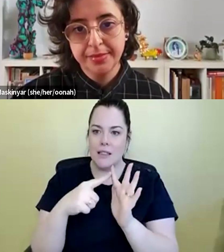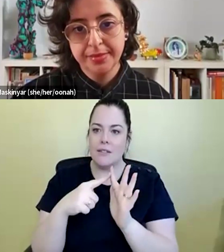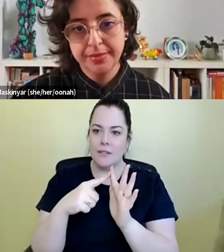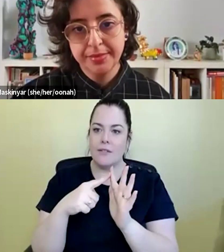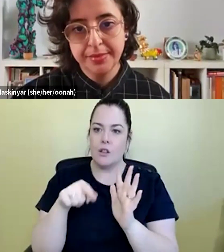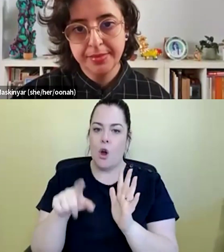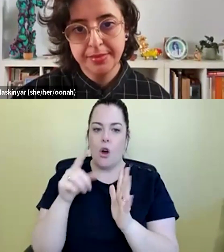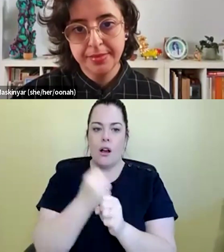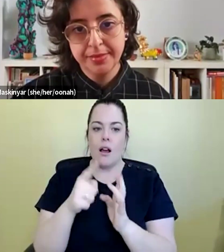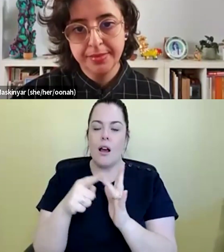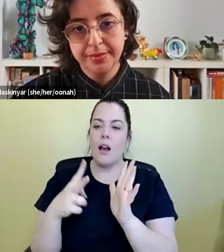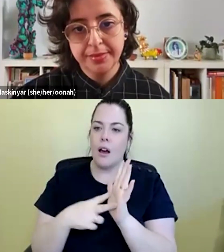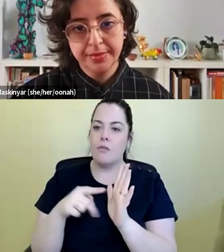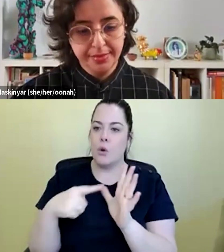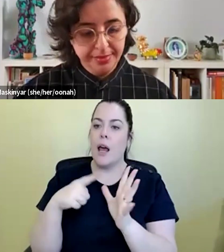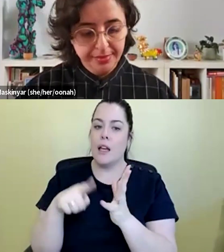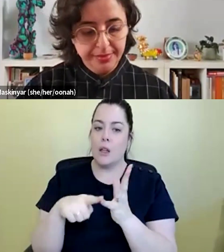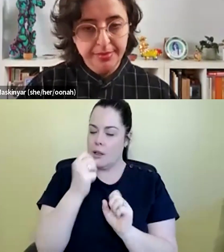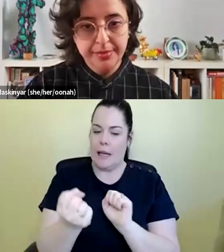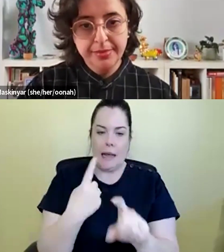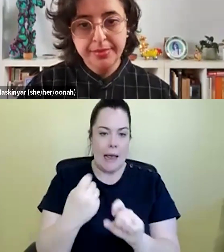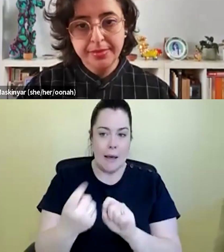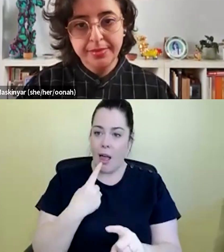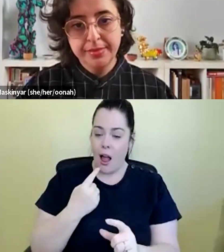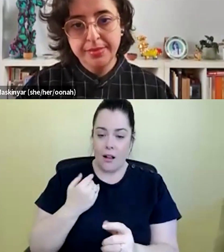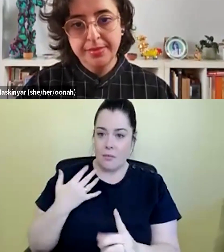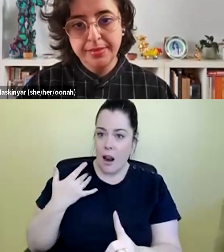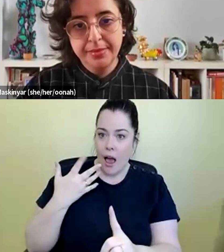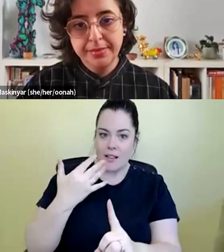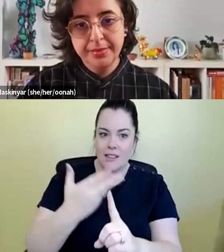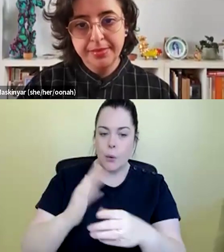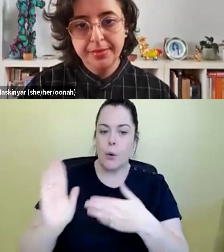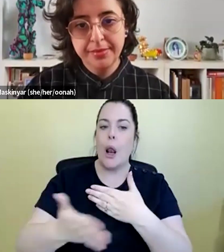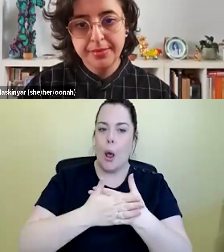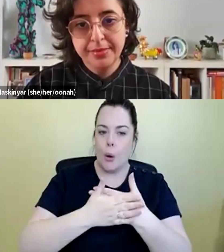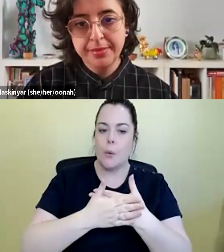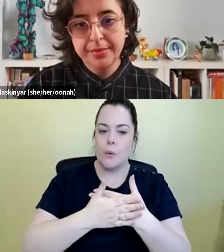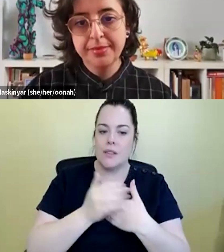many questions as you like in the lead up. >> We will also update the frequently asked